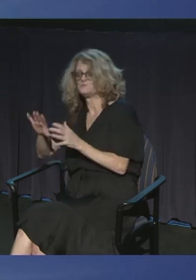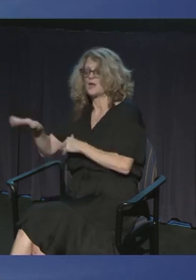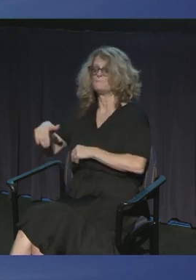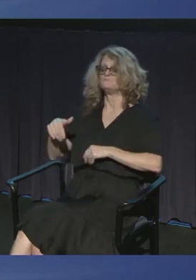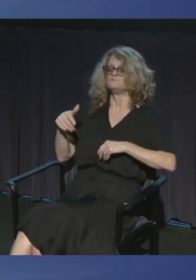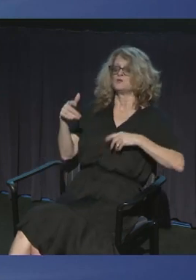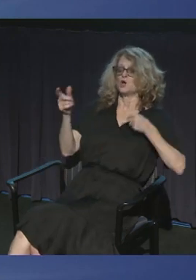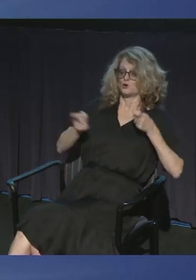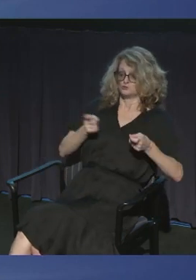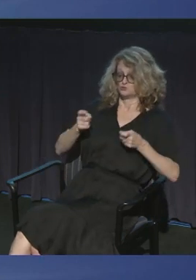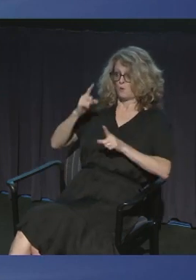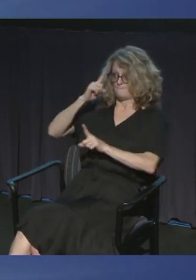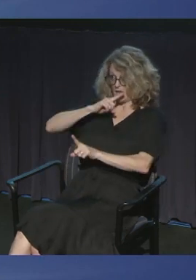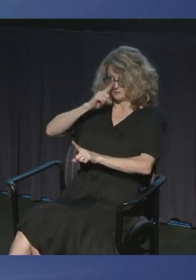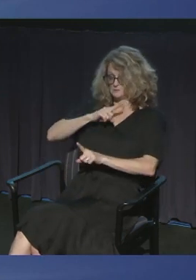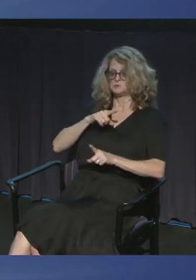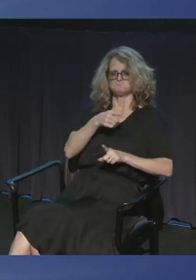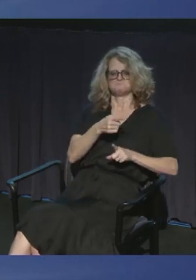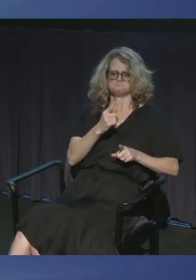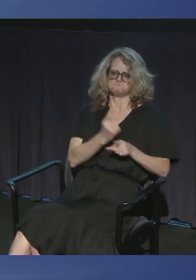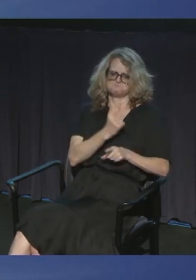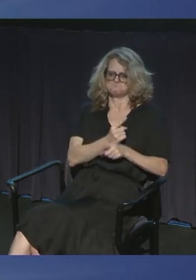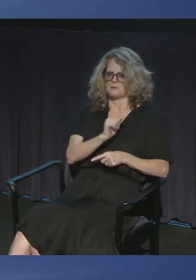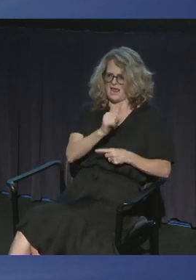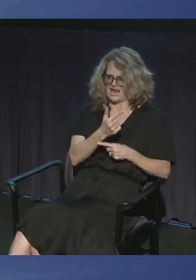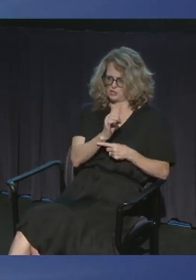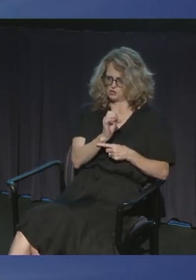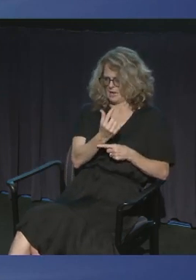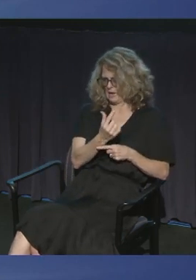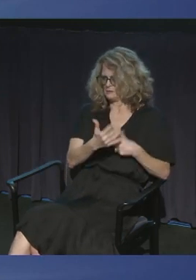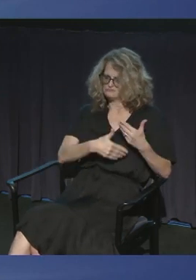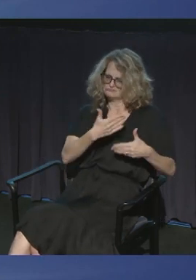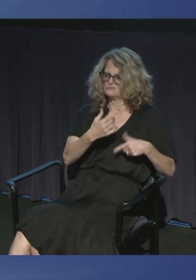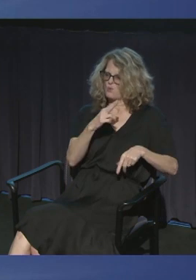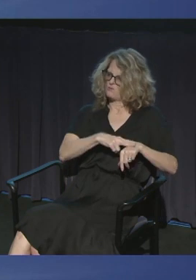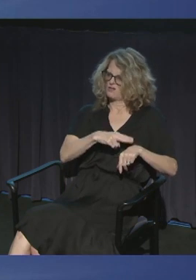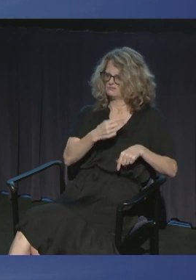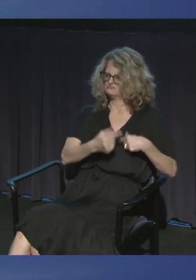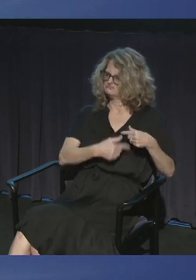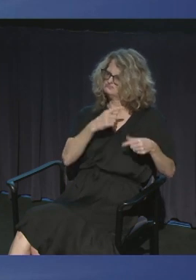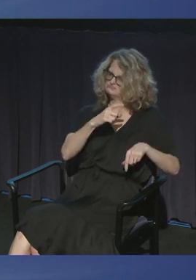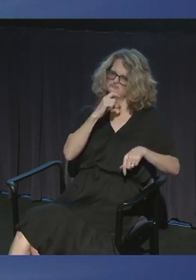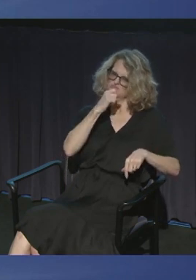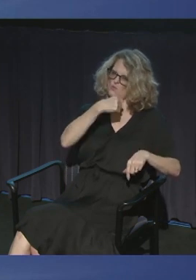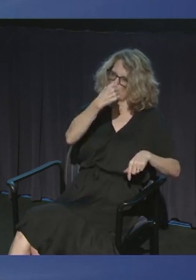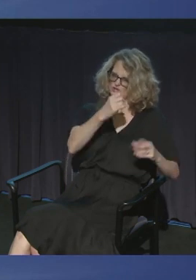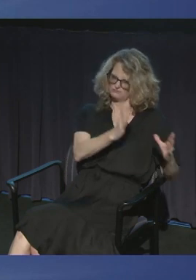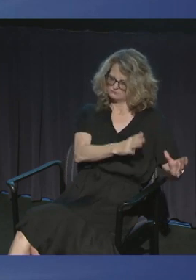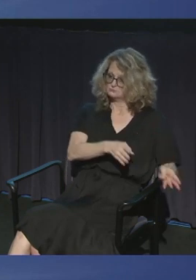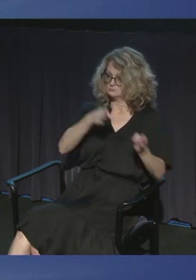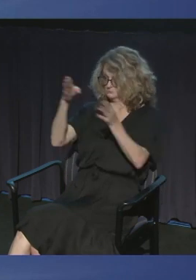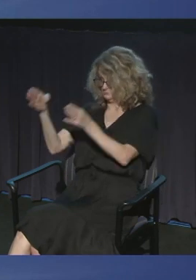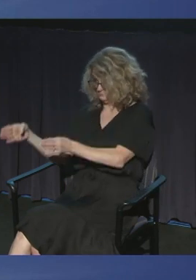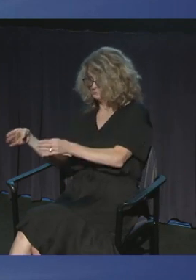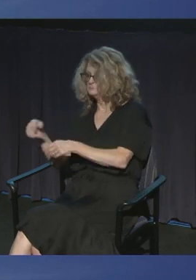SHEET OF THESE MICE VERSUS CONTROL MICE WHICH WERE AGE NORMALLY. THESE WERE THE MICE AGE NORMALLY AND COMPARE THE MICROBIOME OF THESE TWO AND